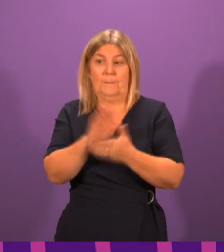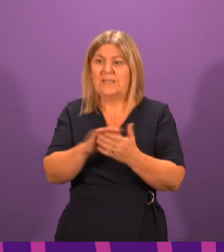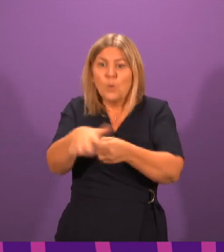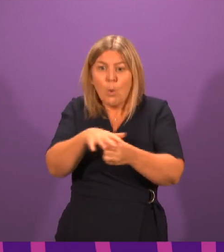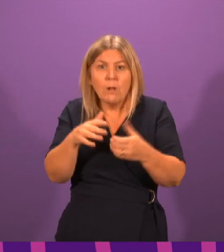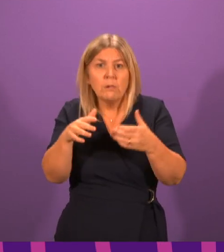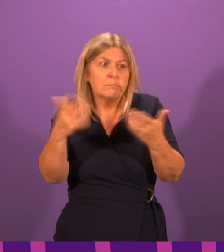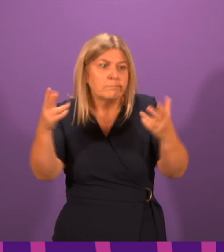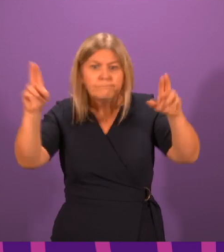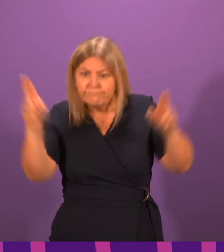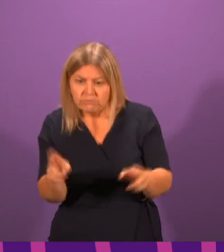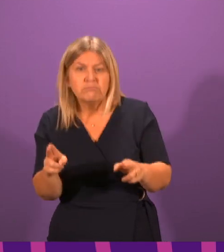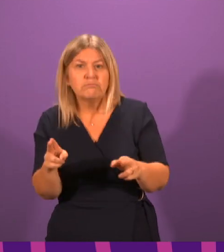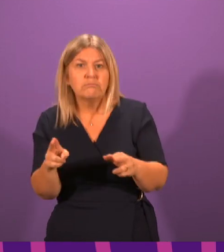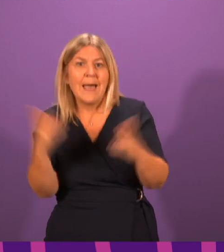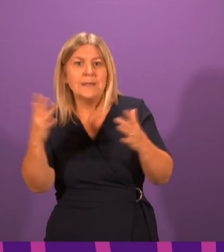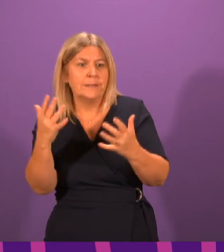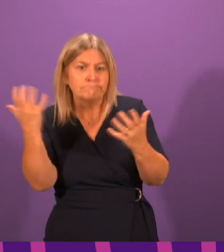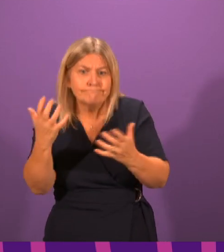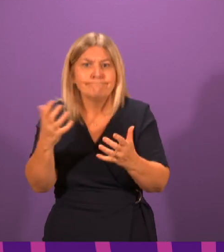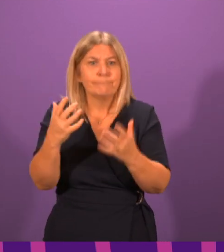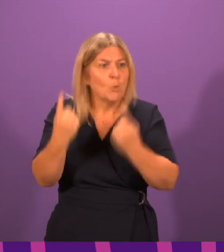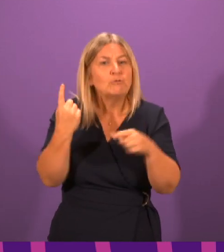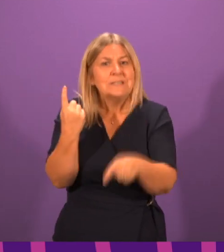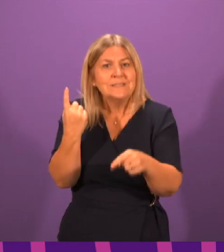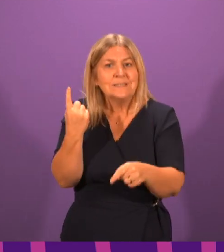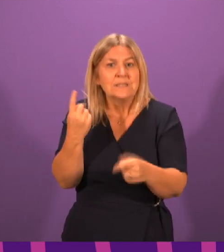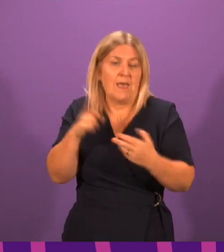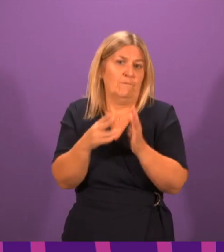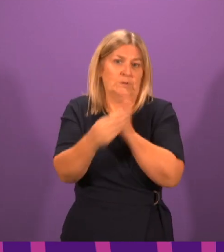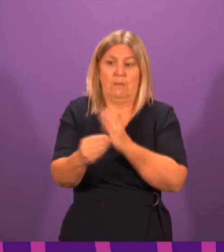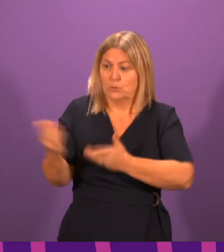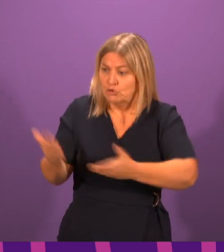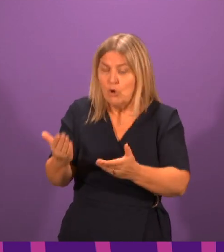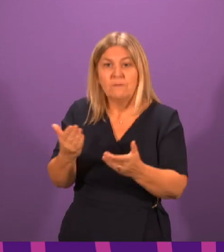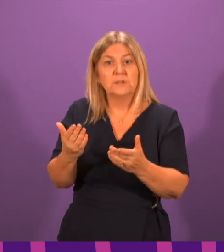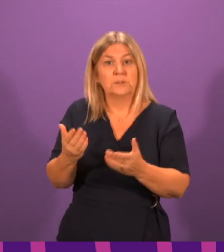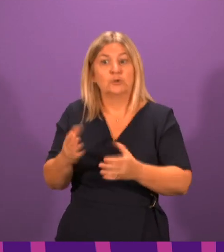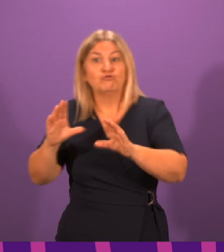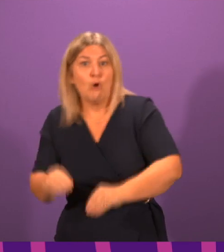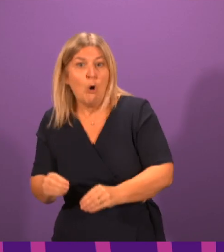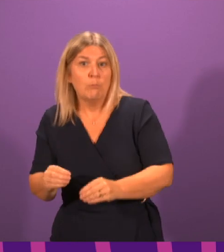areas if we face the situation in which services need to be suspended for any length of time. The